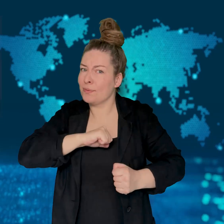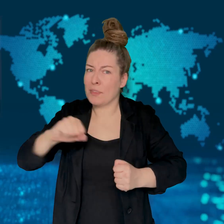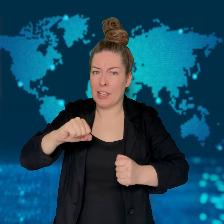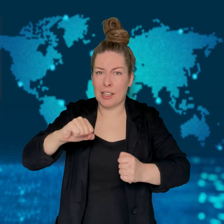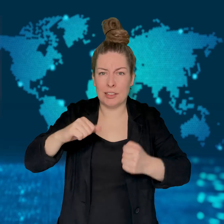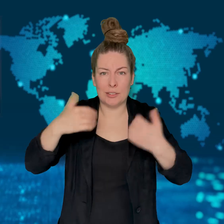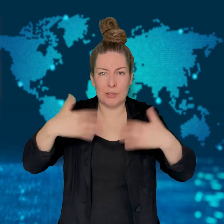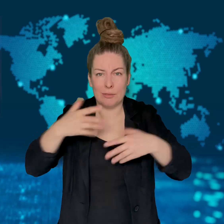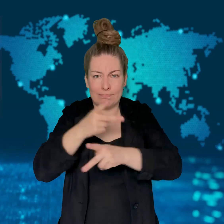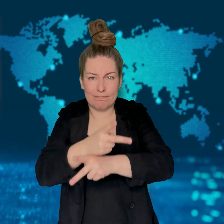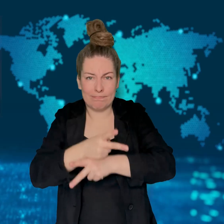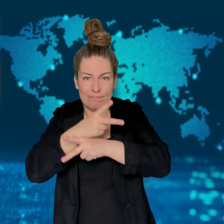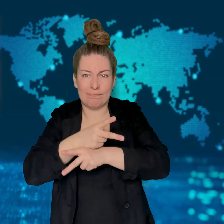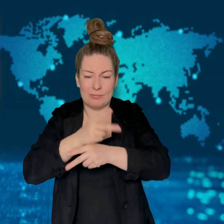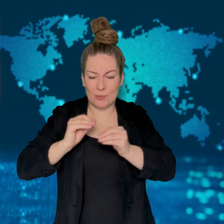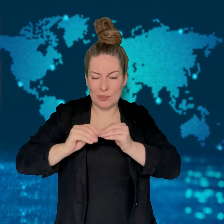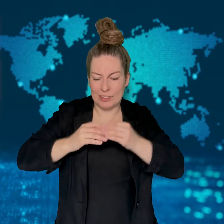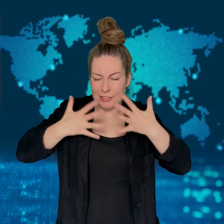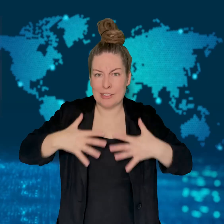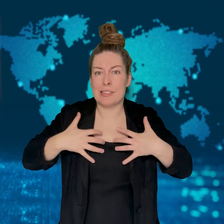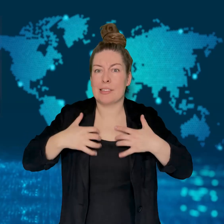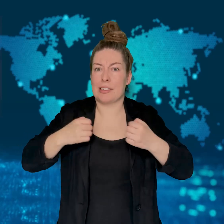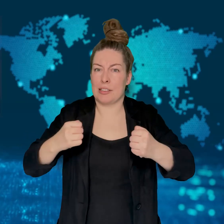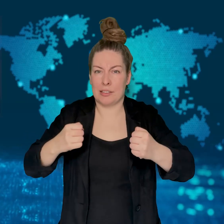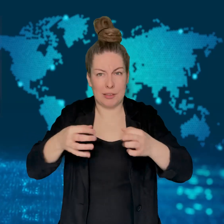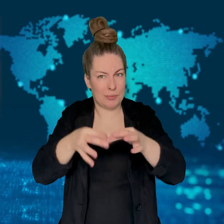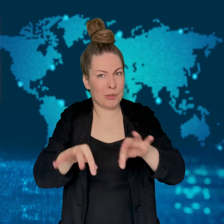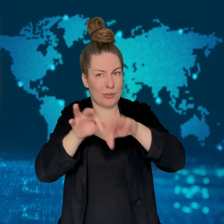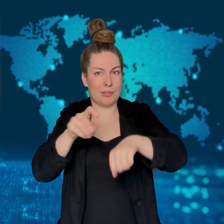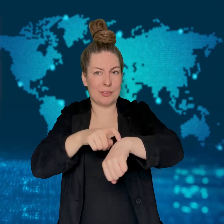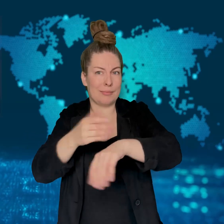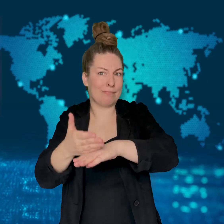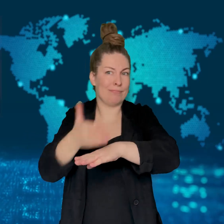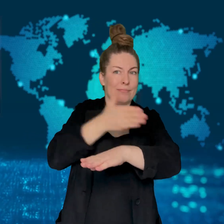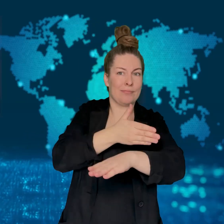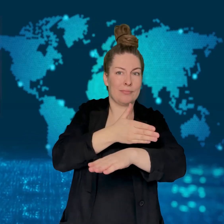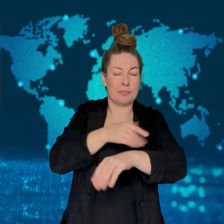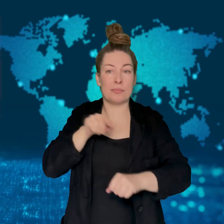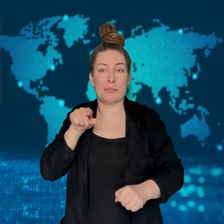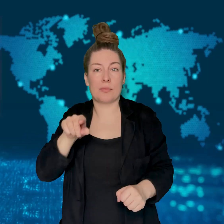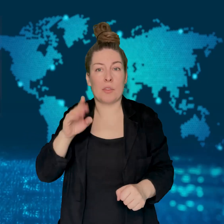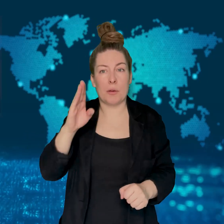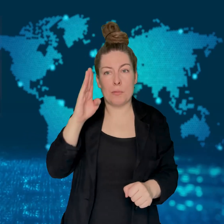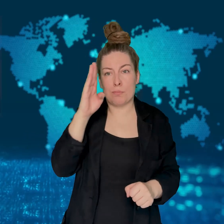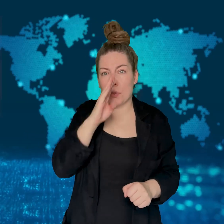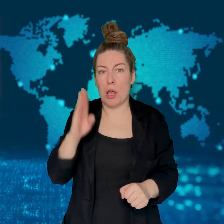but it does not quickly help in the case of an outbreak.